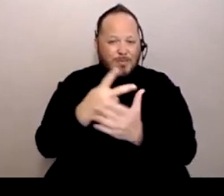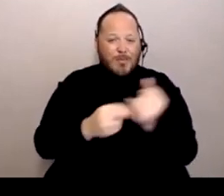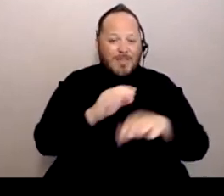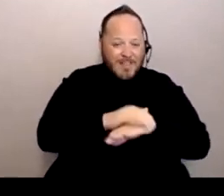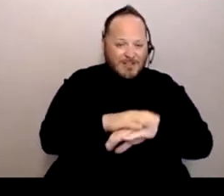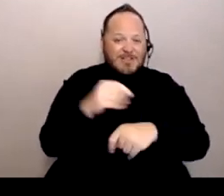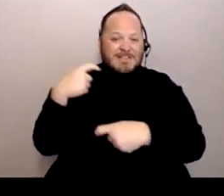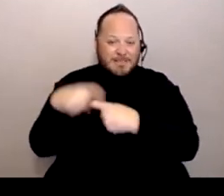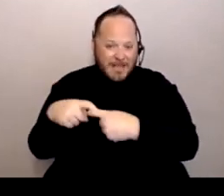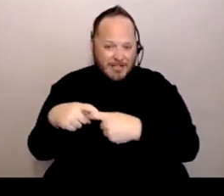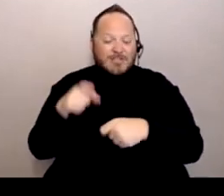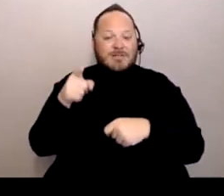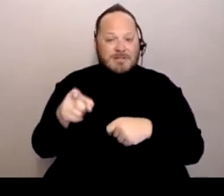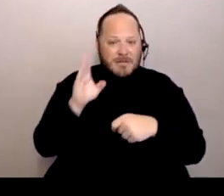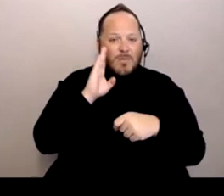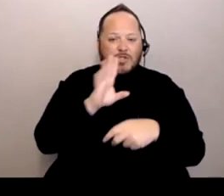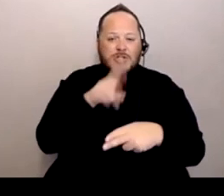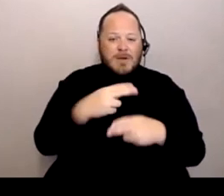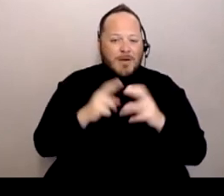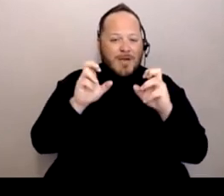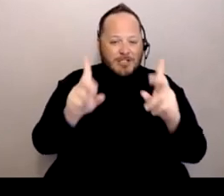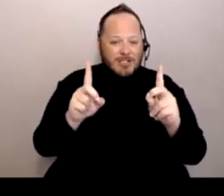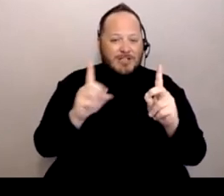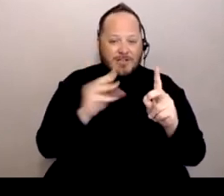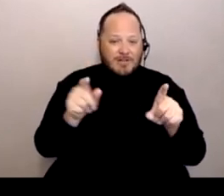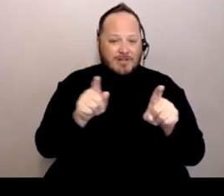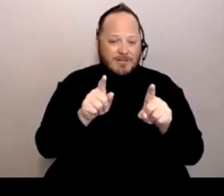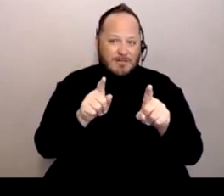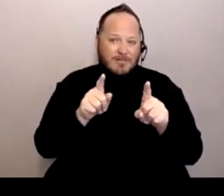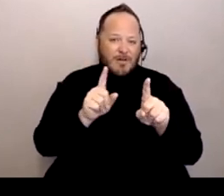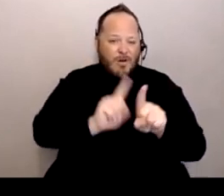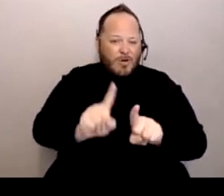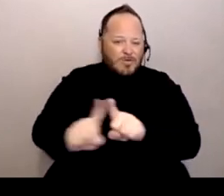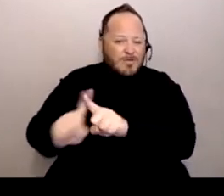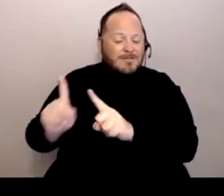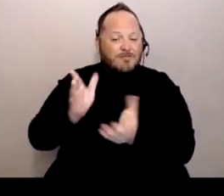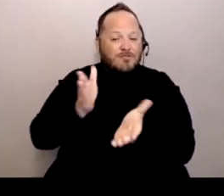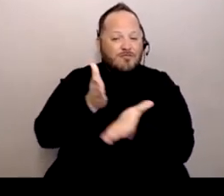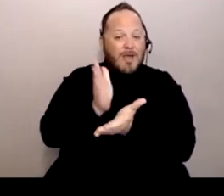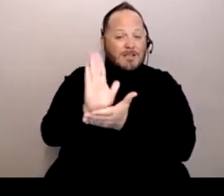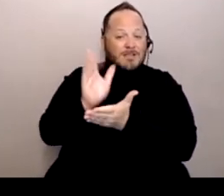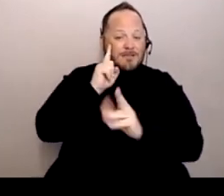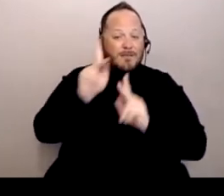It talks about education and all sorts of the rights of people with disabilities in COVID